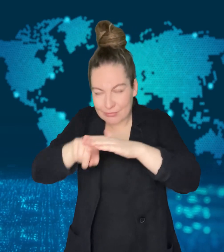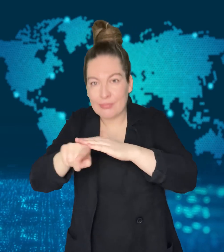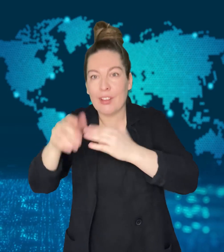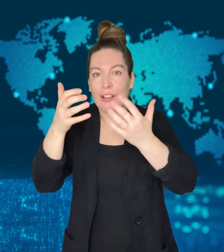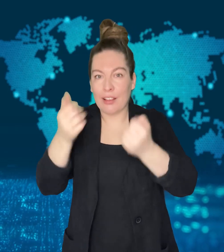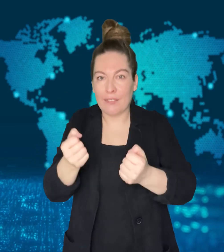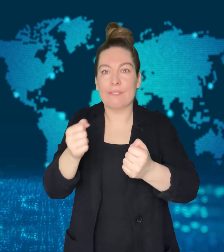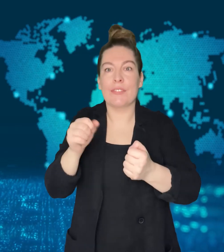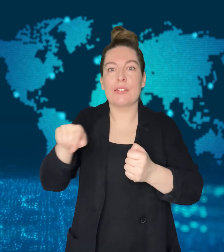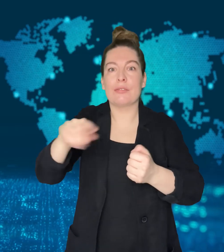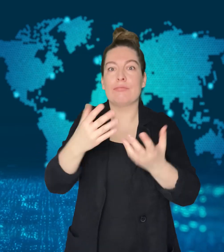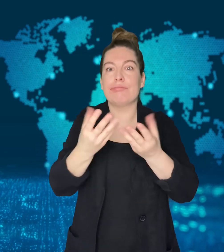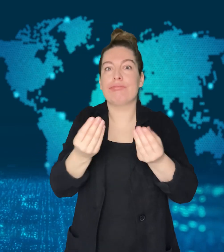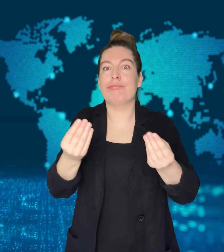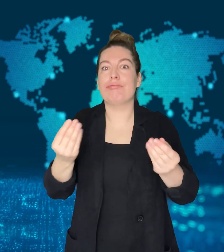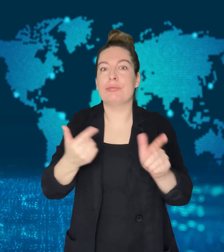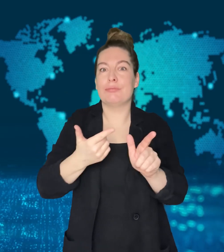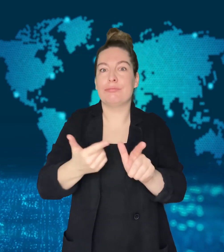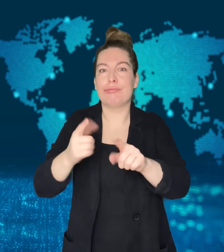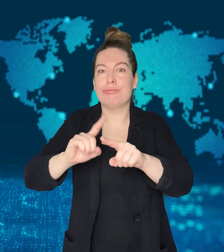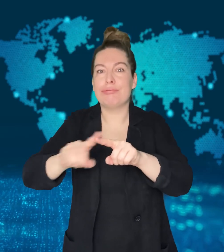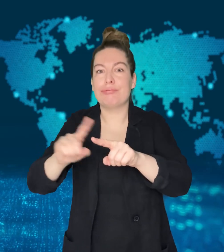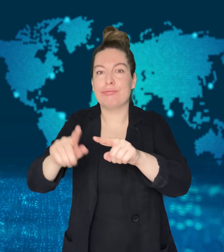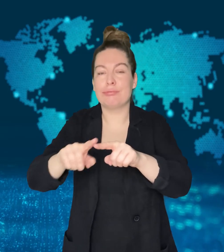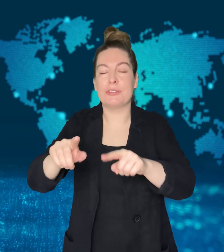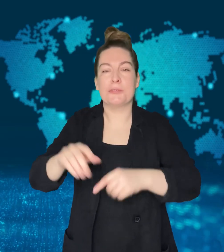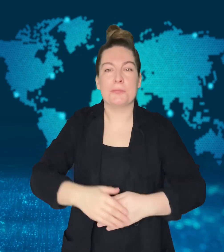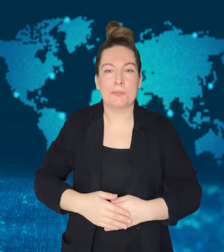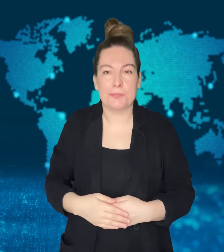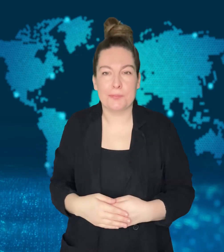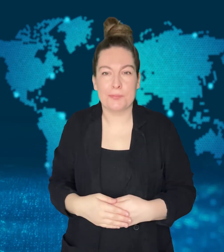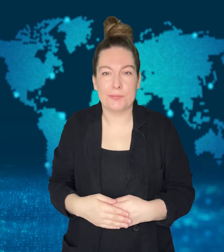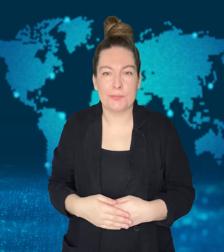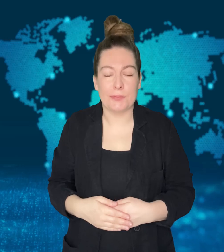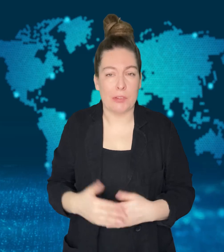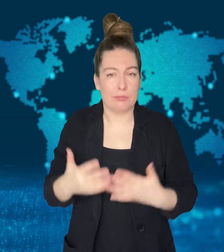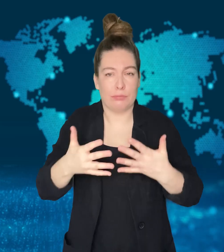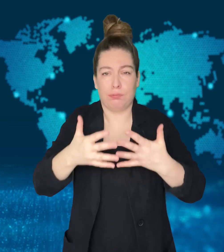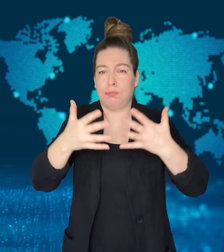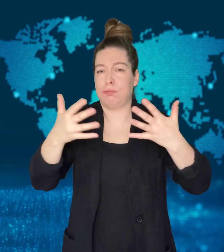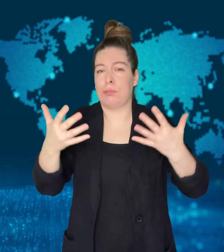including a grinding machine, milling machines,